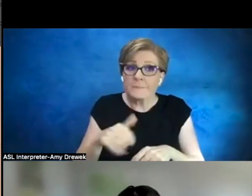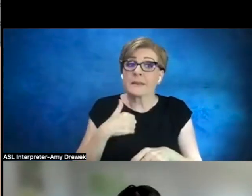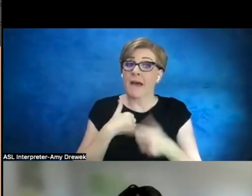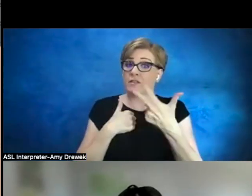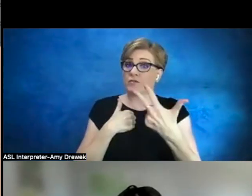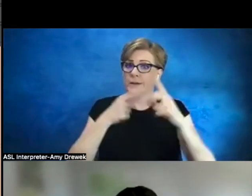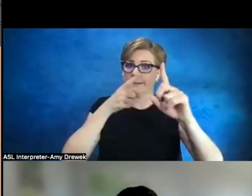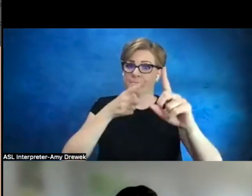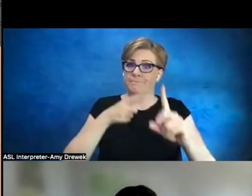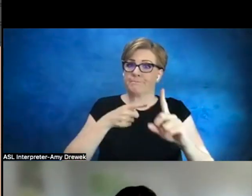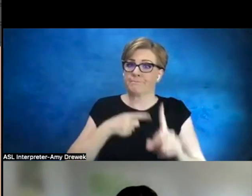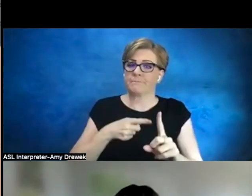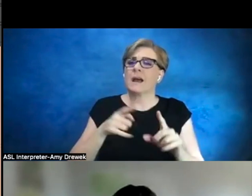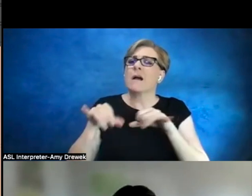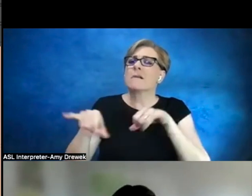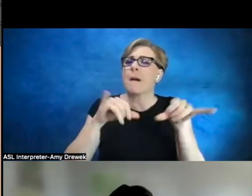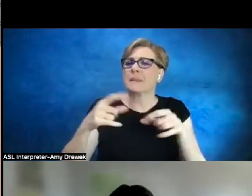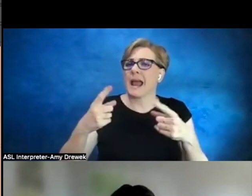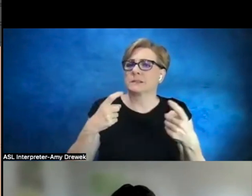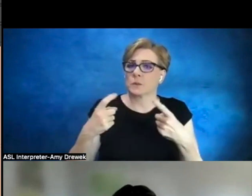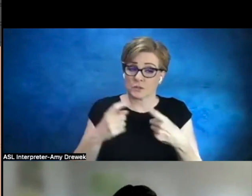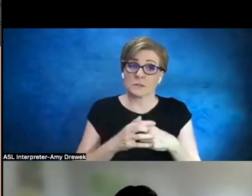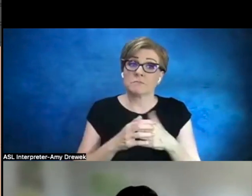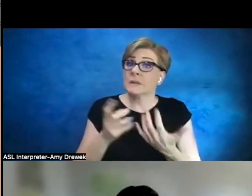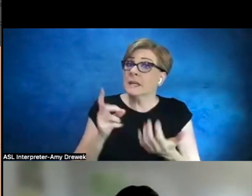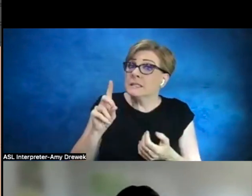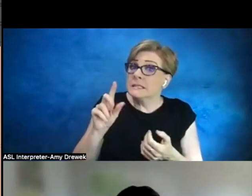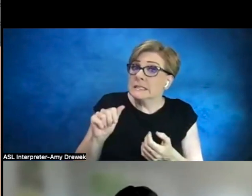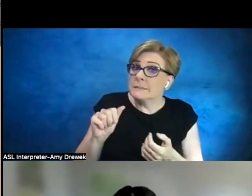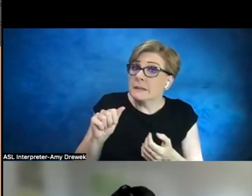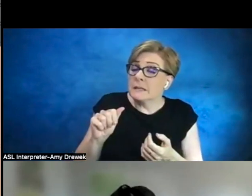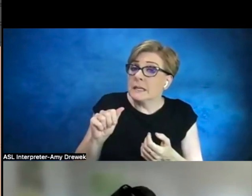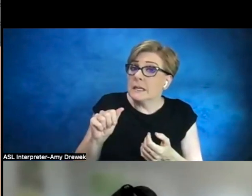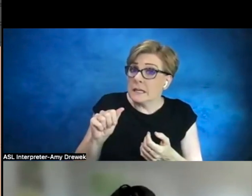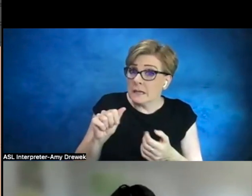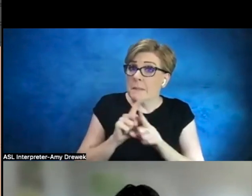slide. The first bullet point: Is Disability Mentoring Day in person only? The answer to